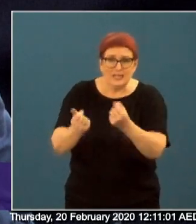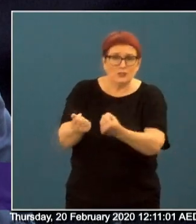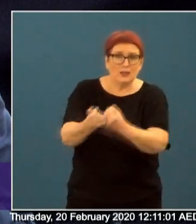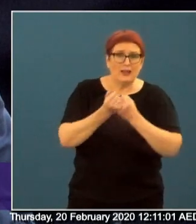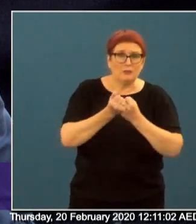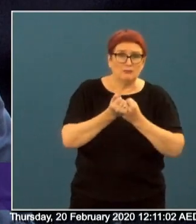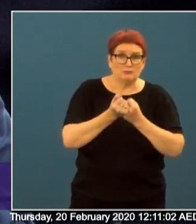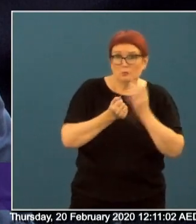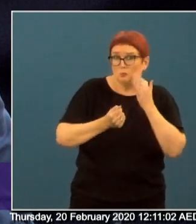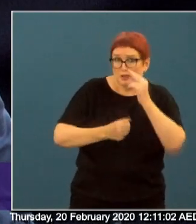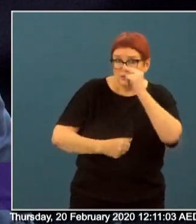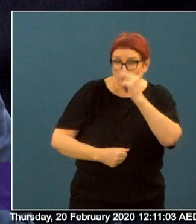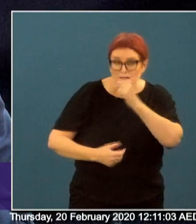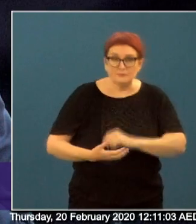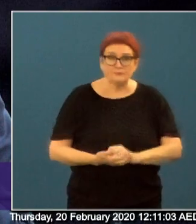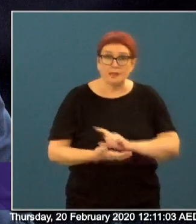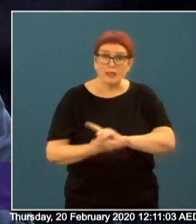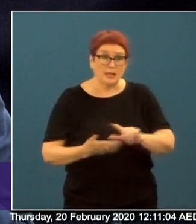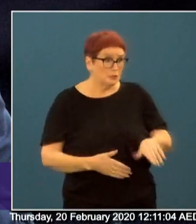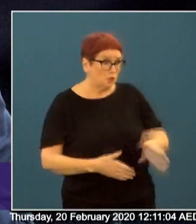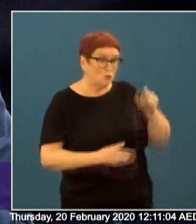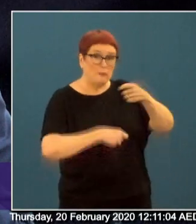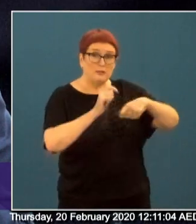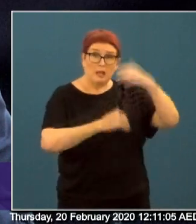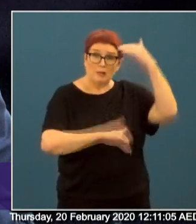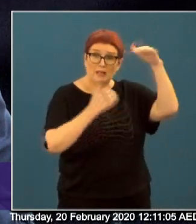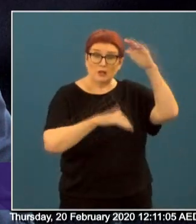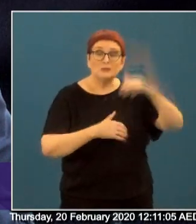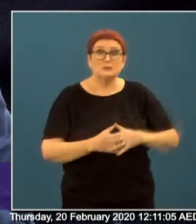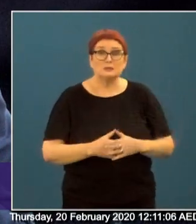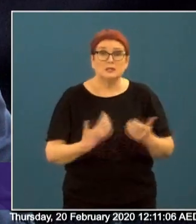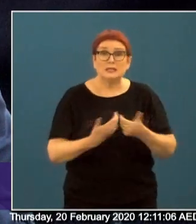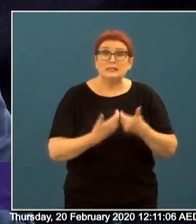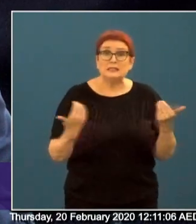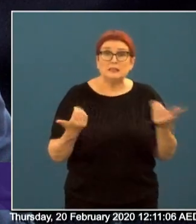When people transition to adult services, the fragmentation is felt very starkly,